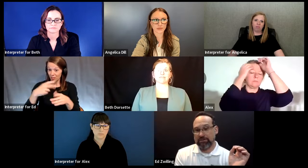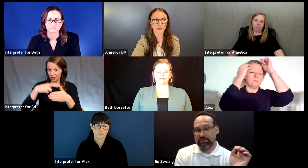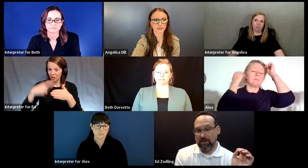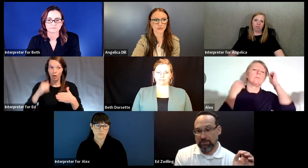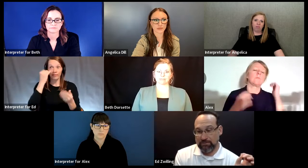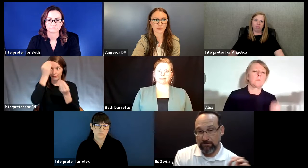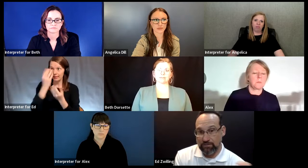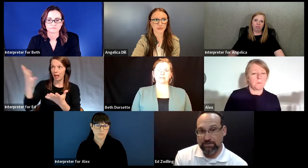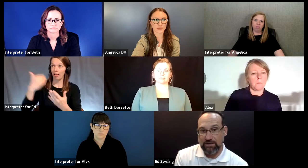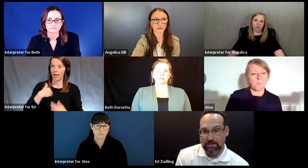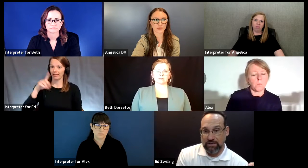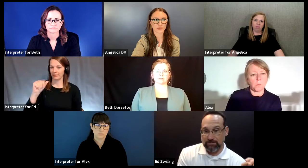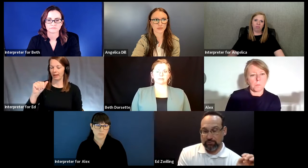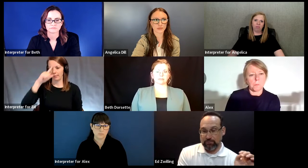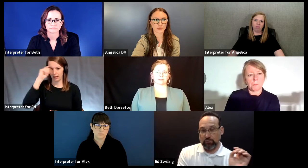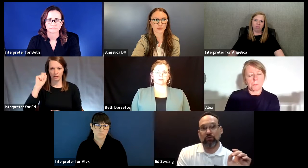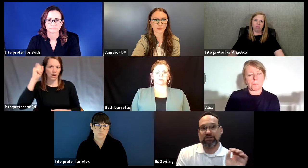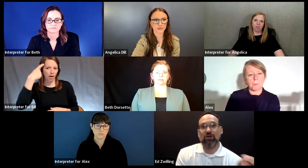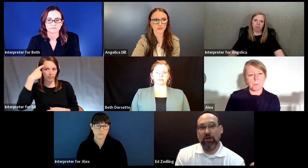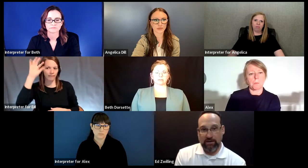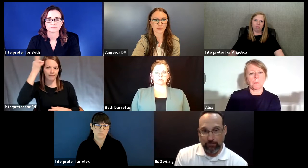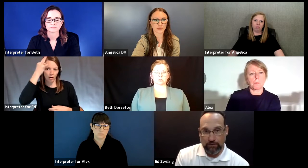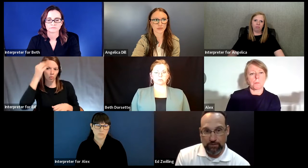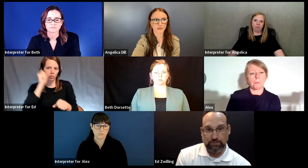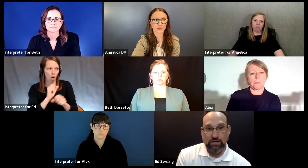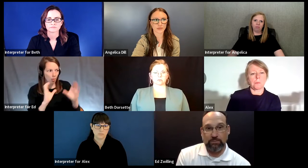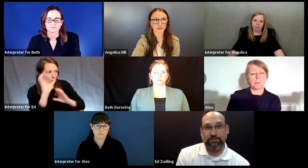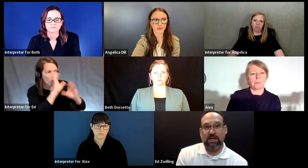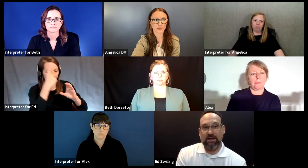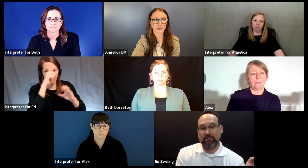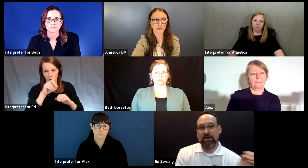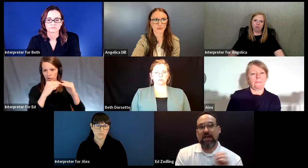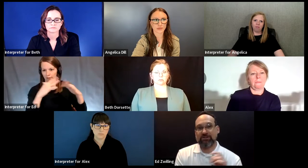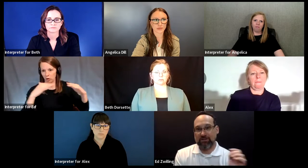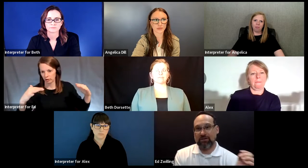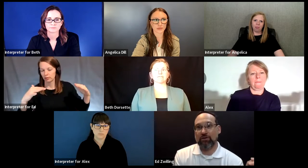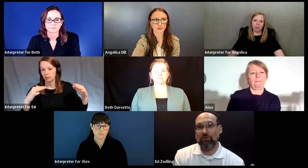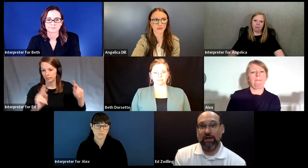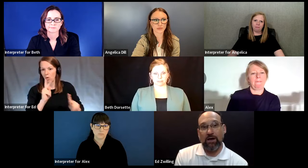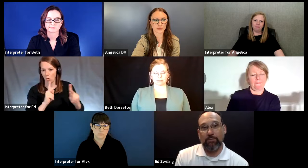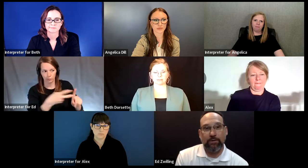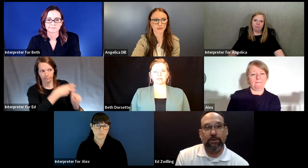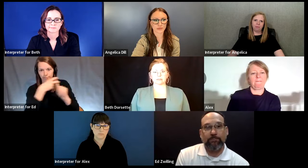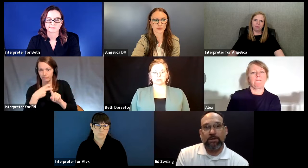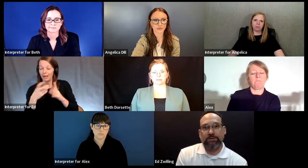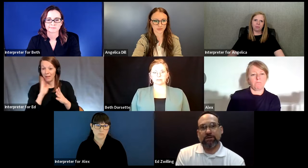Because diversity is truly sought after in those jobs. And it may actually give you a leg up.